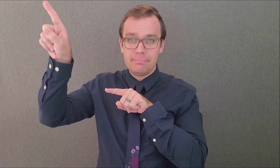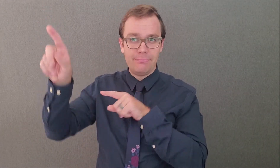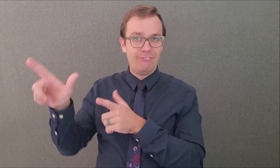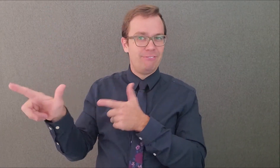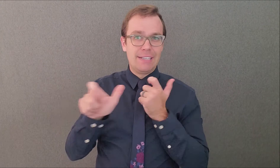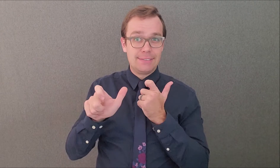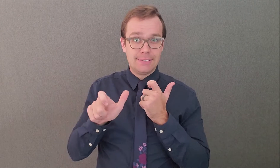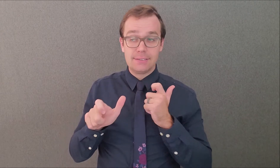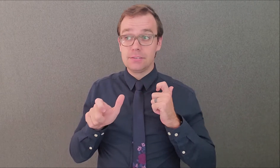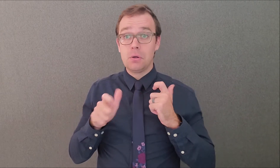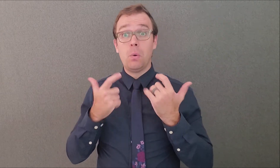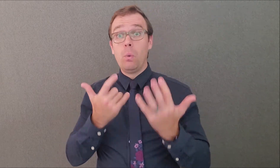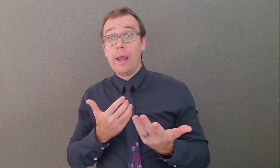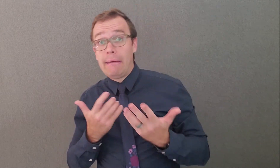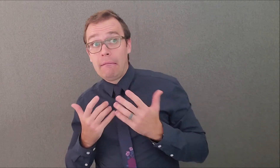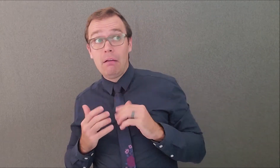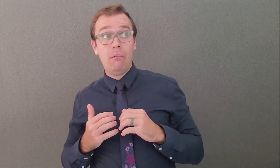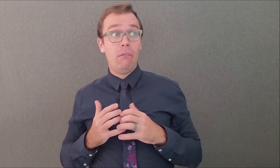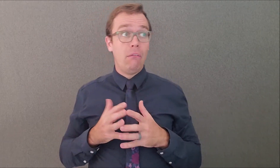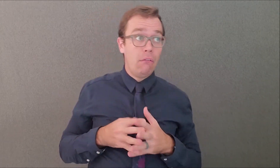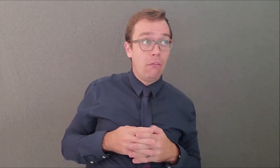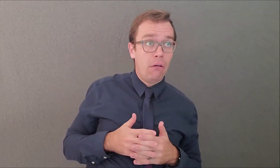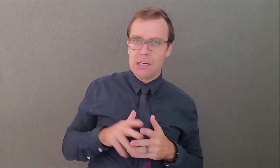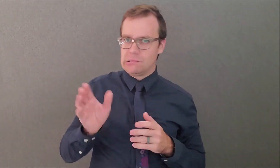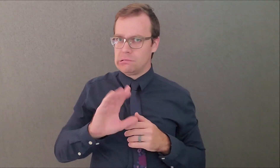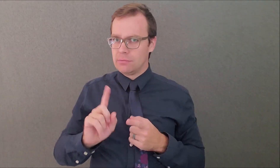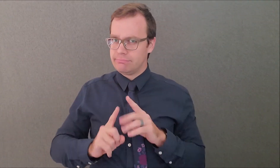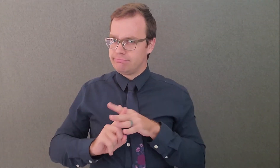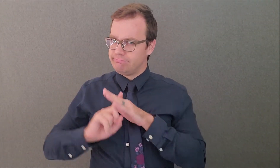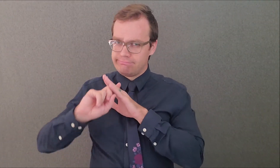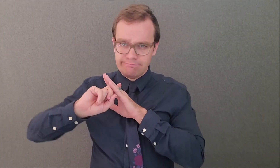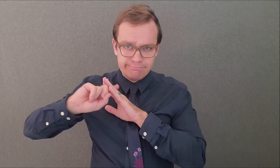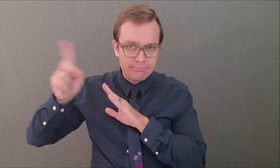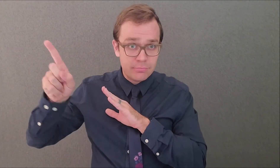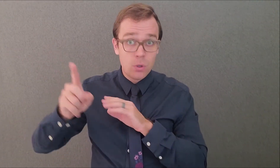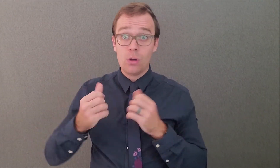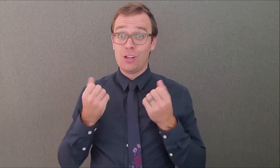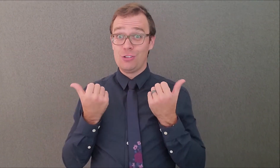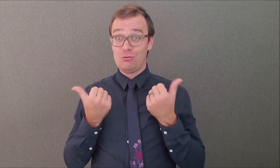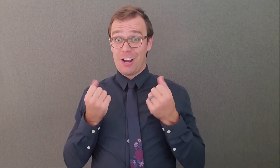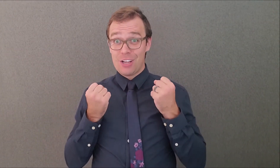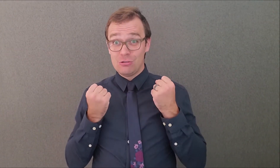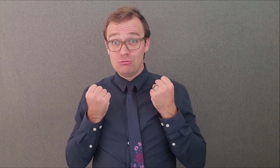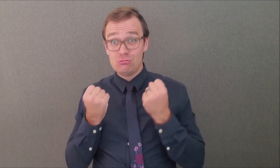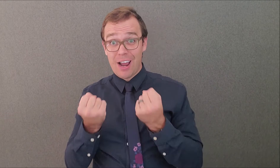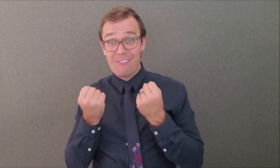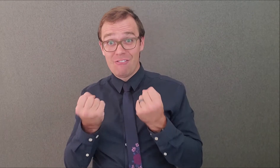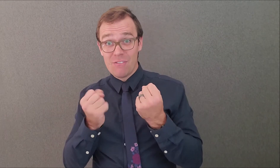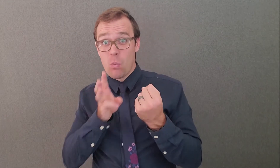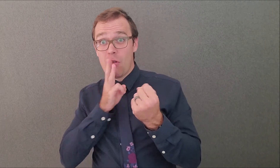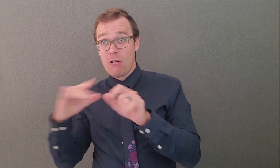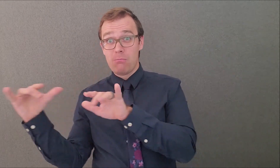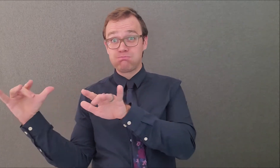Do not wait for instructions to move. Do not attempt to drive through a flooded road.